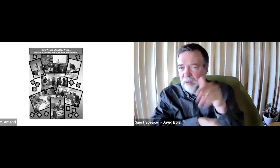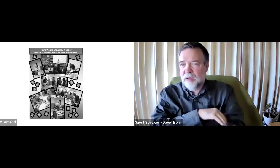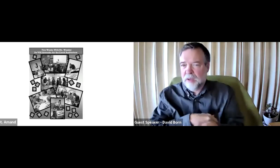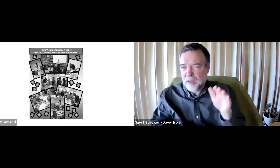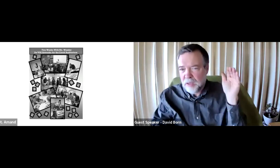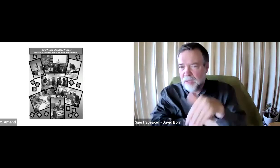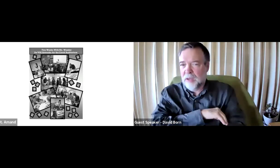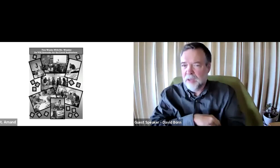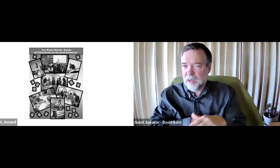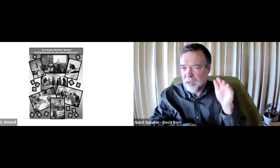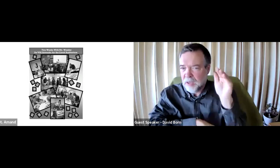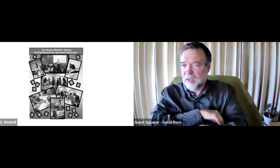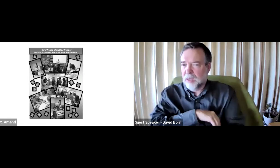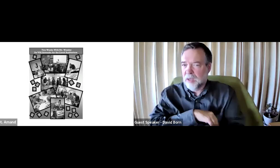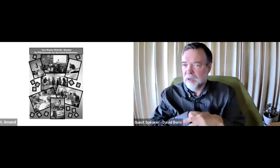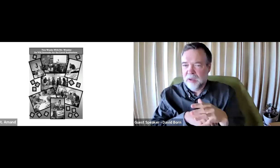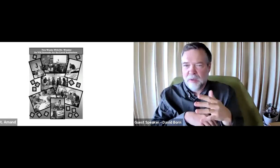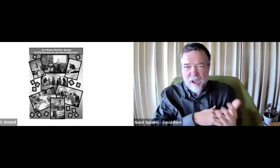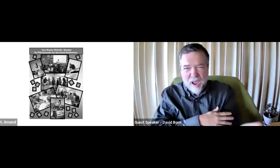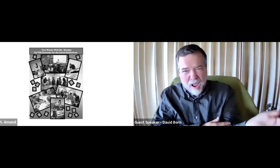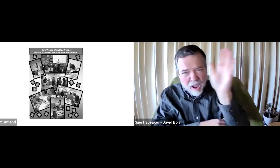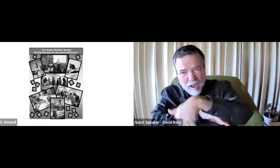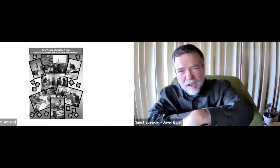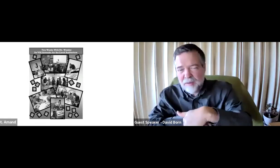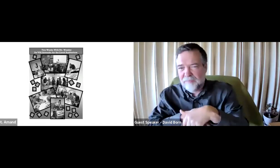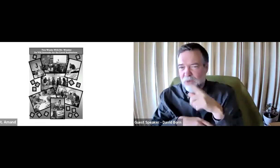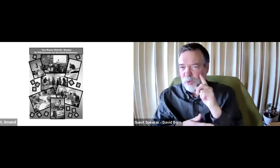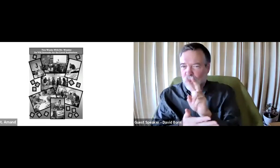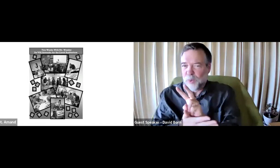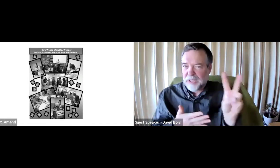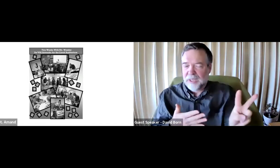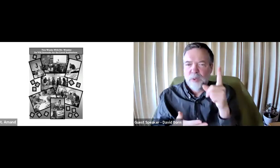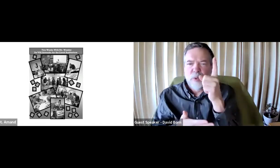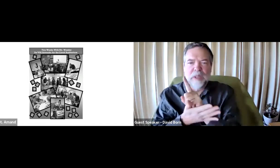and he worked tirelessly to do that. And while they were working on the auditorium, there were